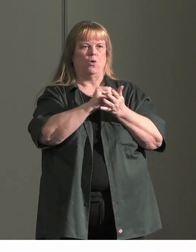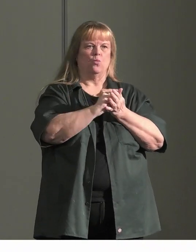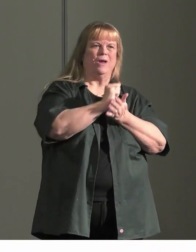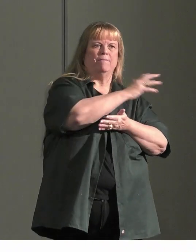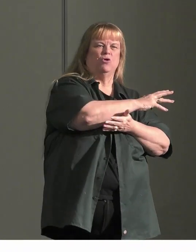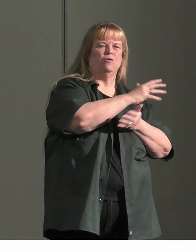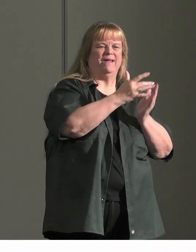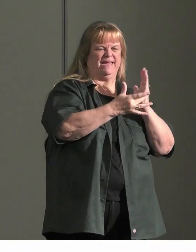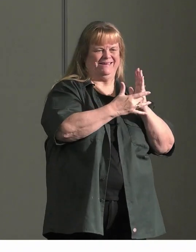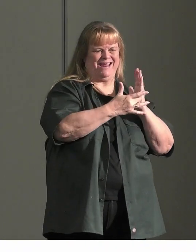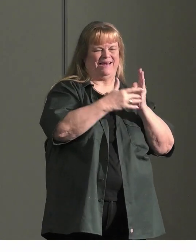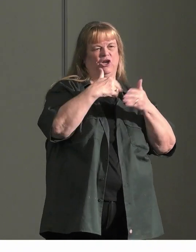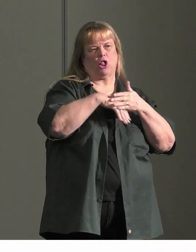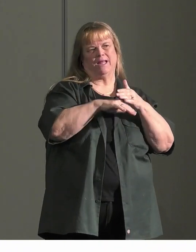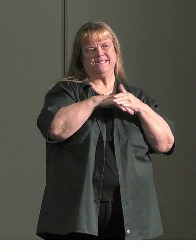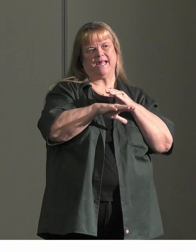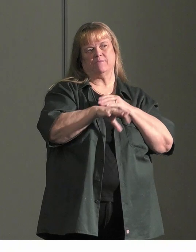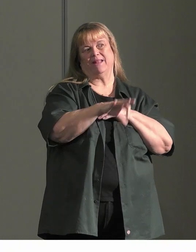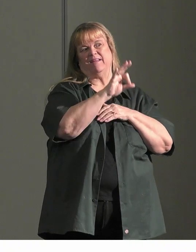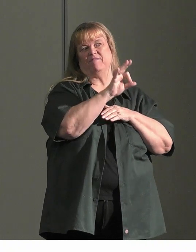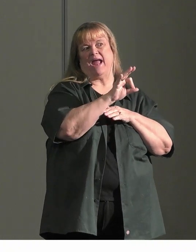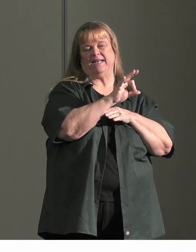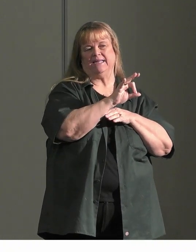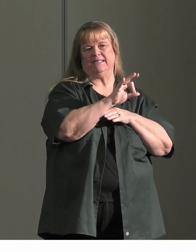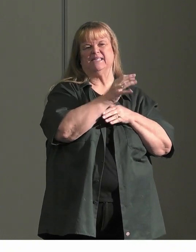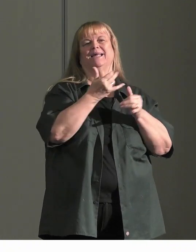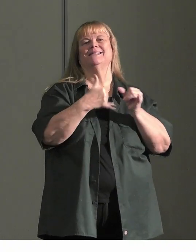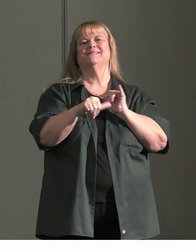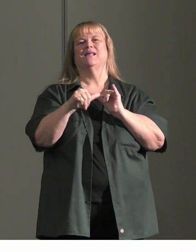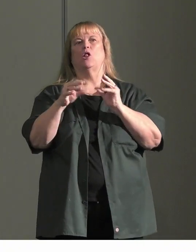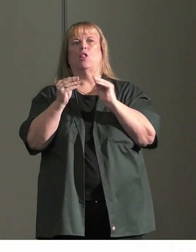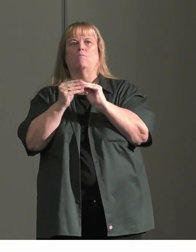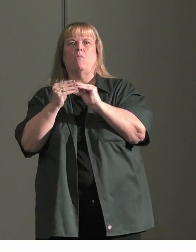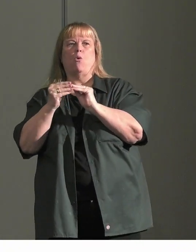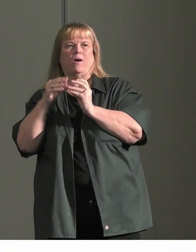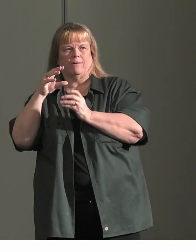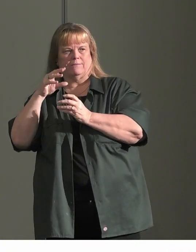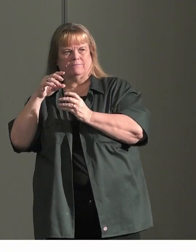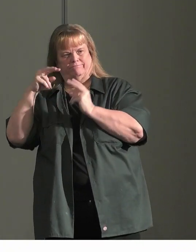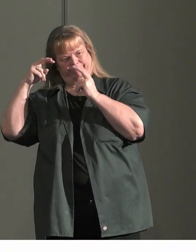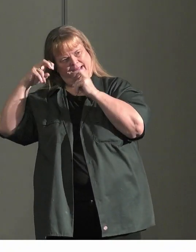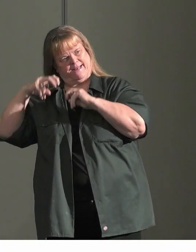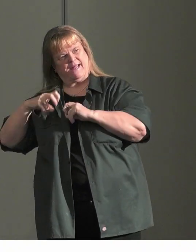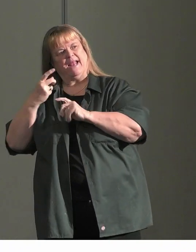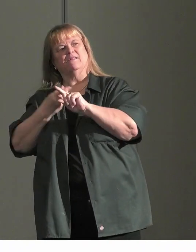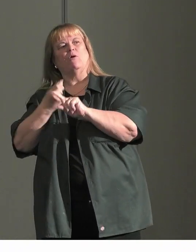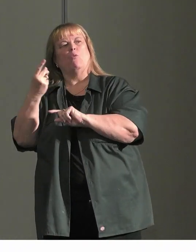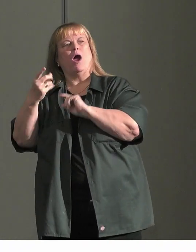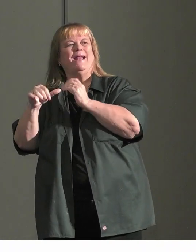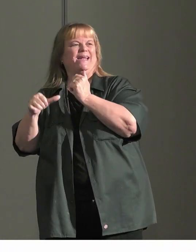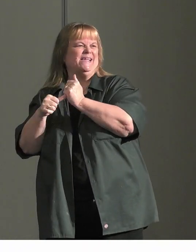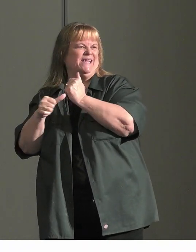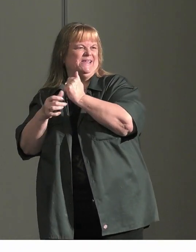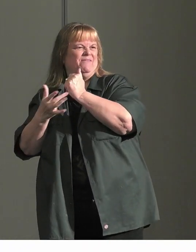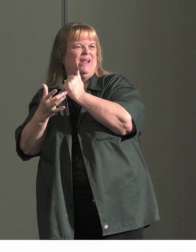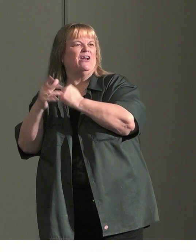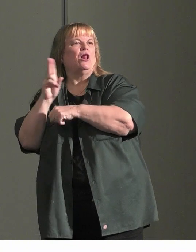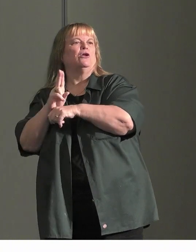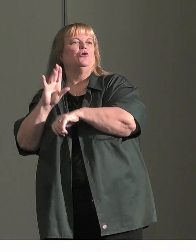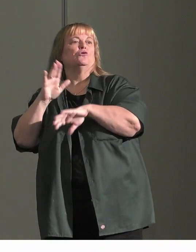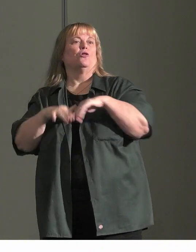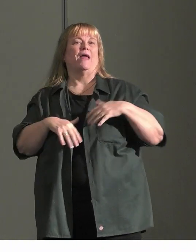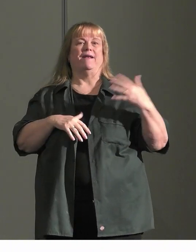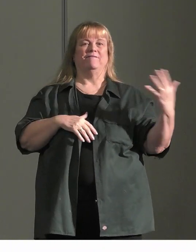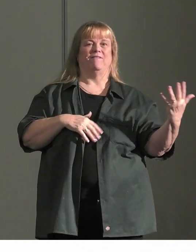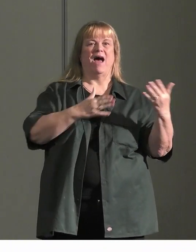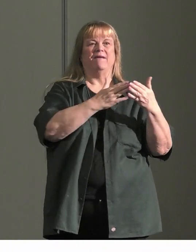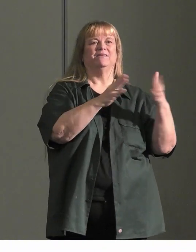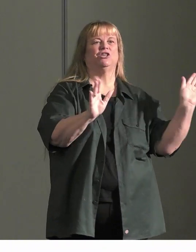the accessibility findings he there is one to the assistive technology and to the 5 Gen Pop users.